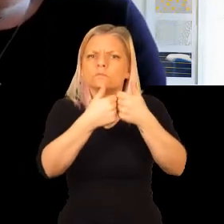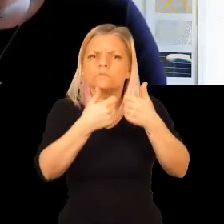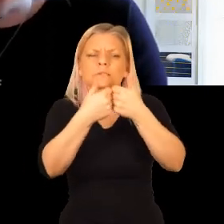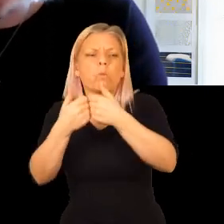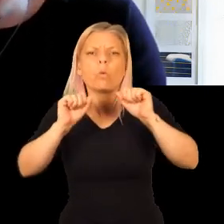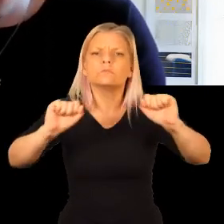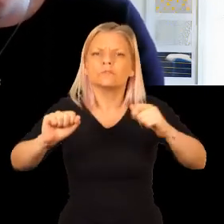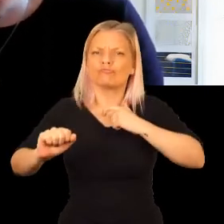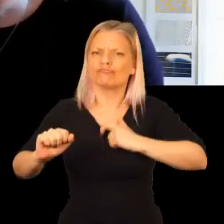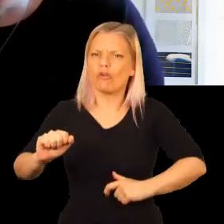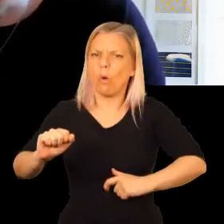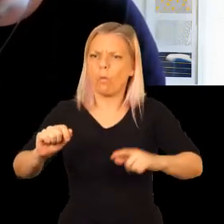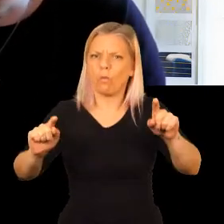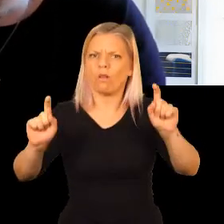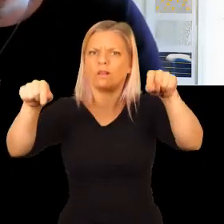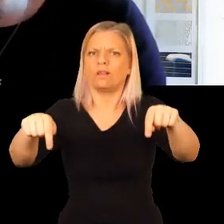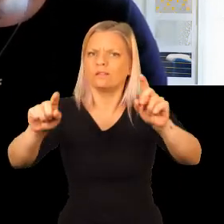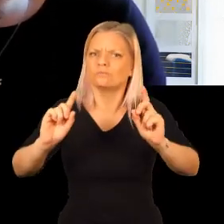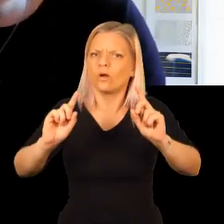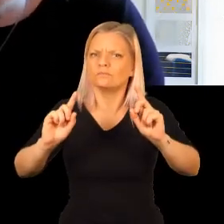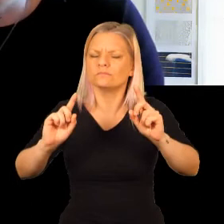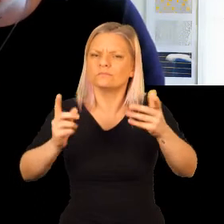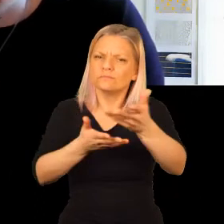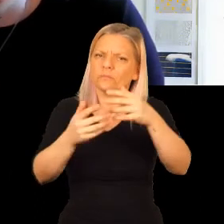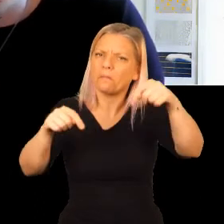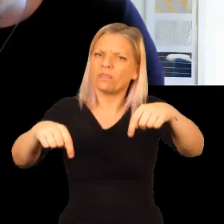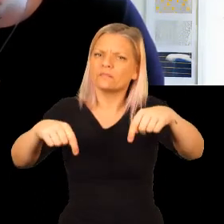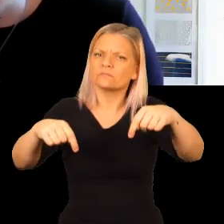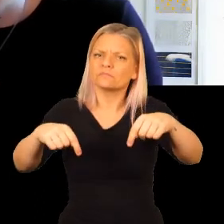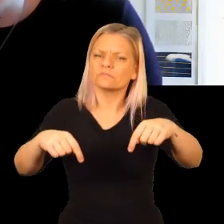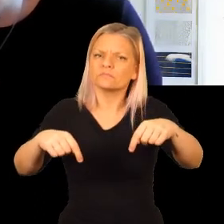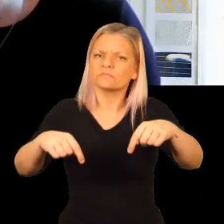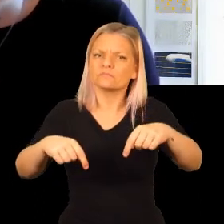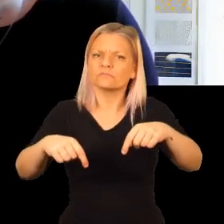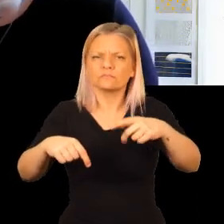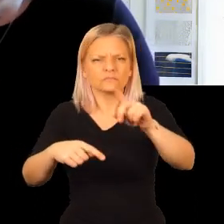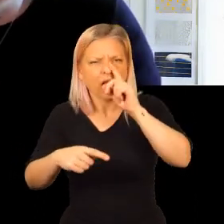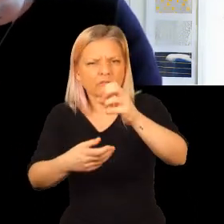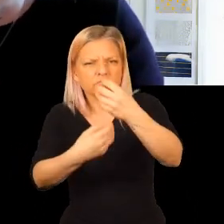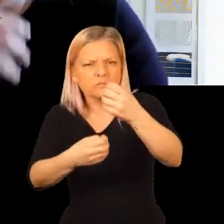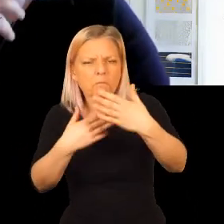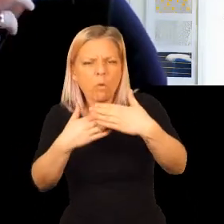peers um can be supportive of each other and be supported in the roles that they take on